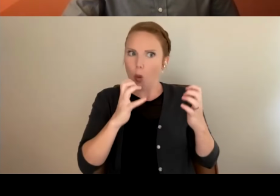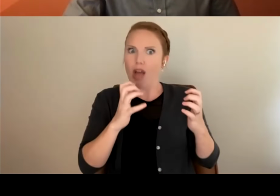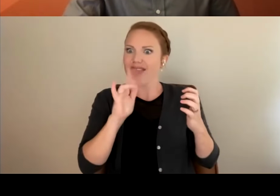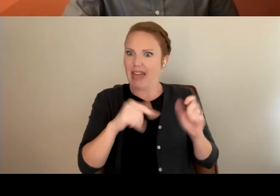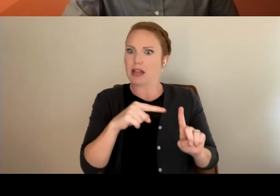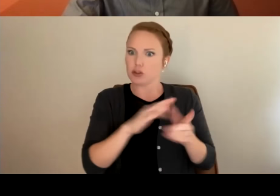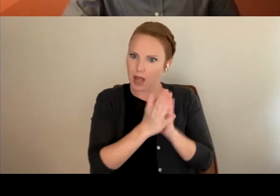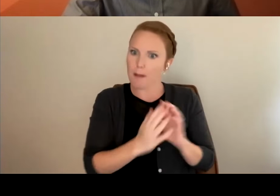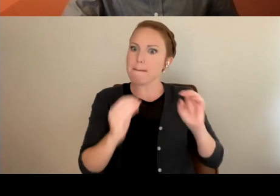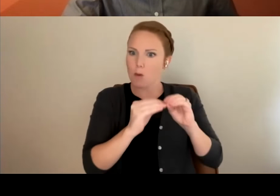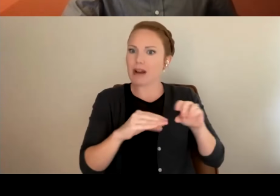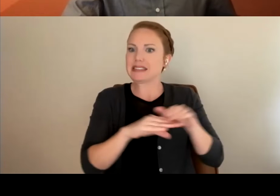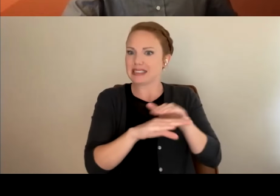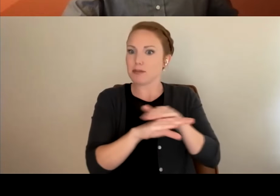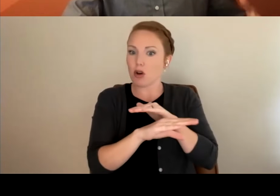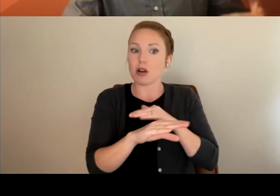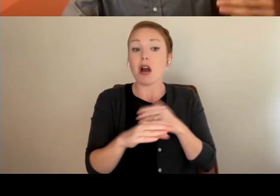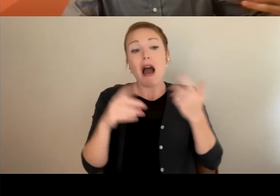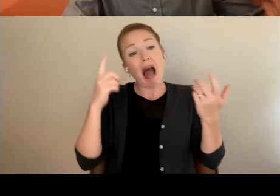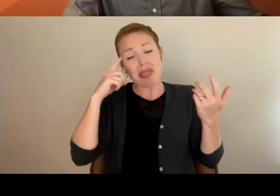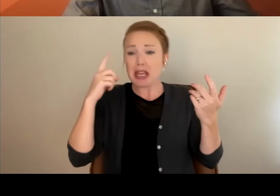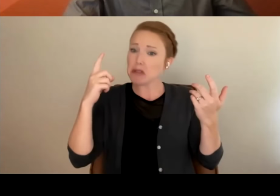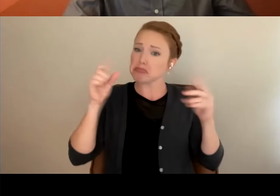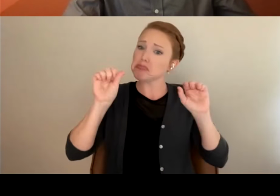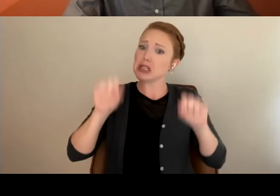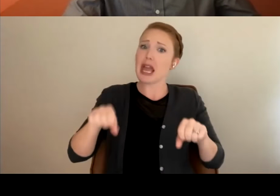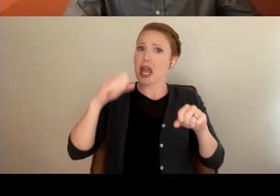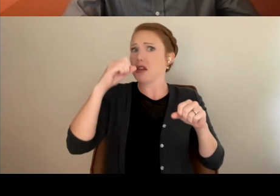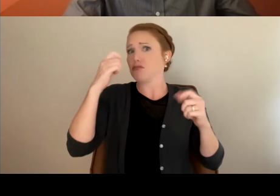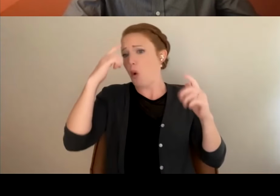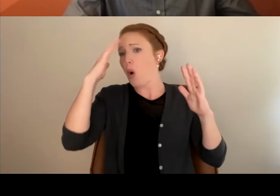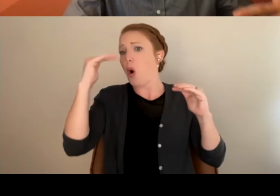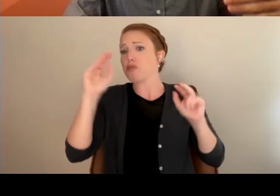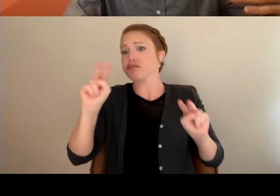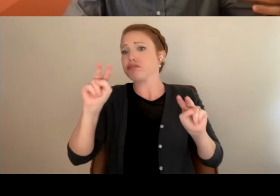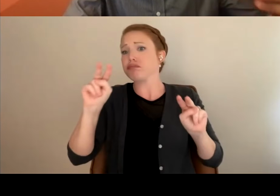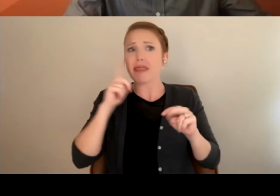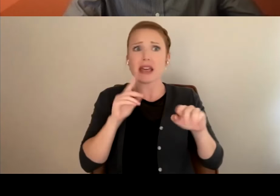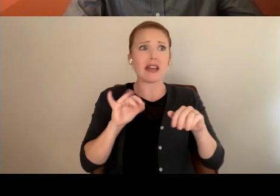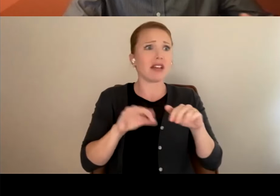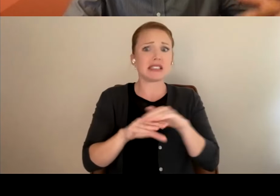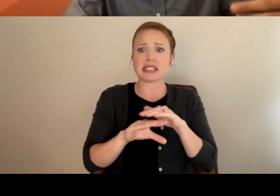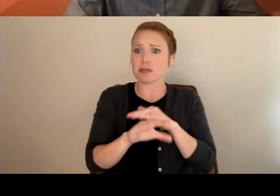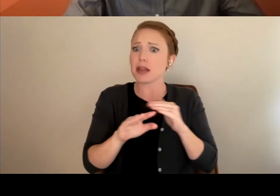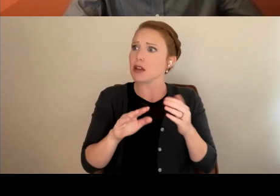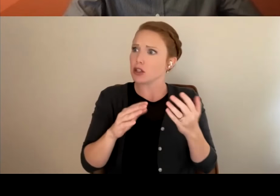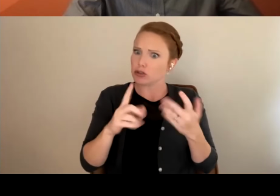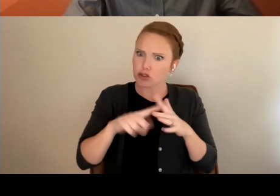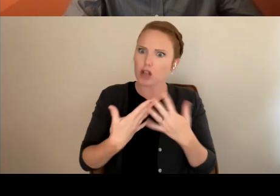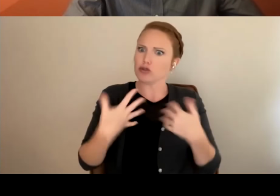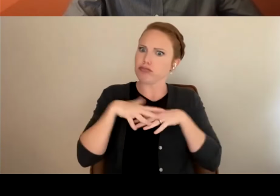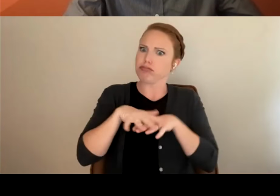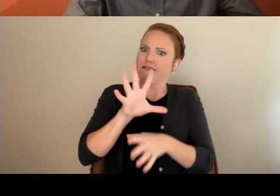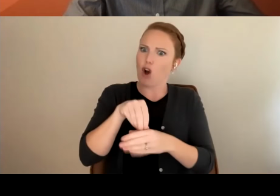I think we can perhaps be hopeful that if we make accessibility more of a part of the data